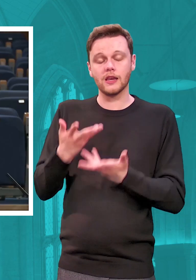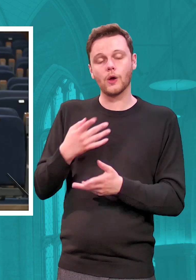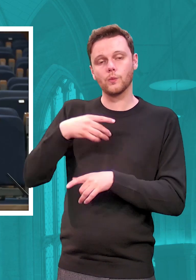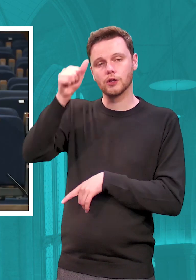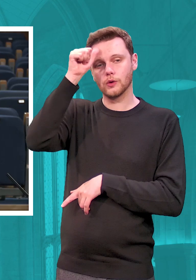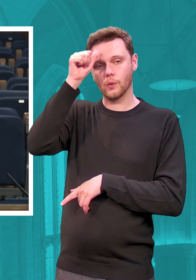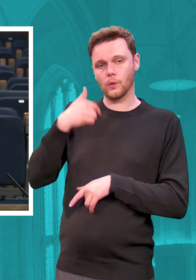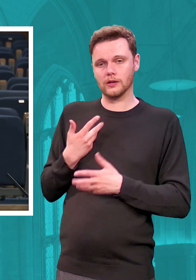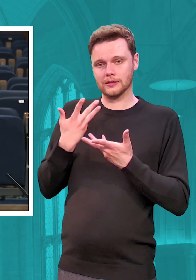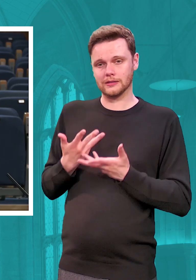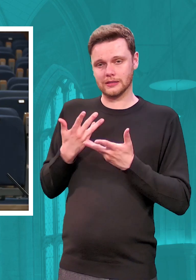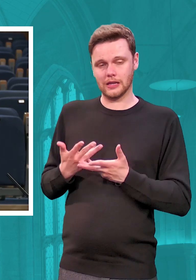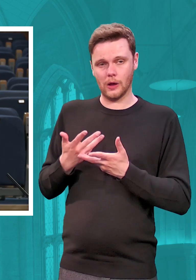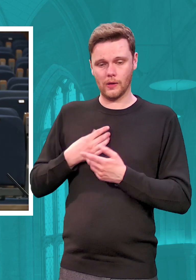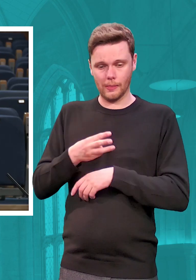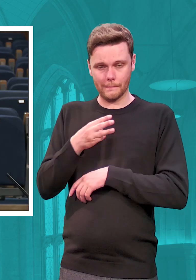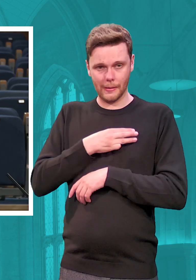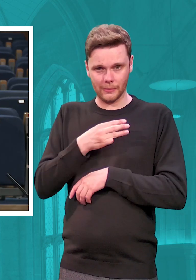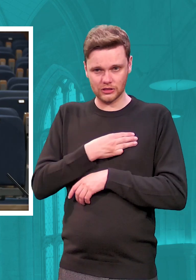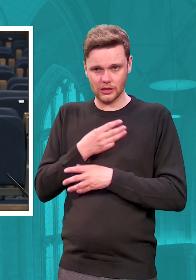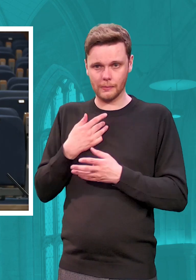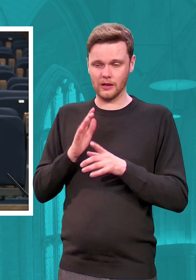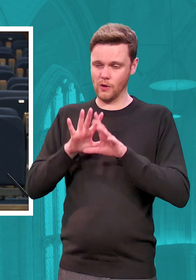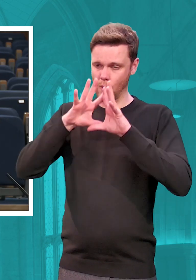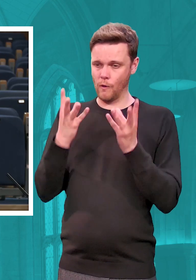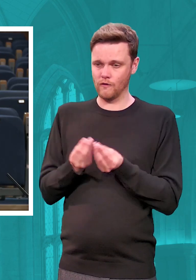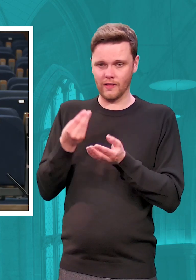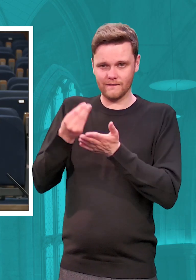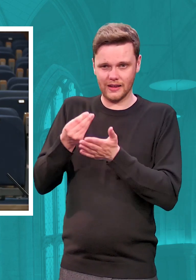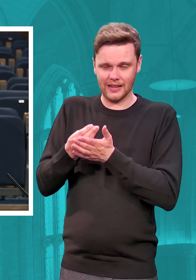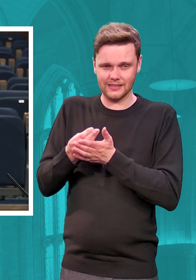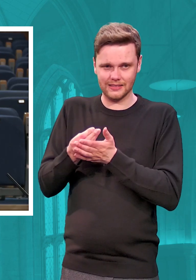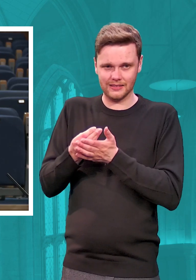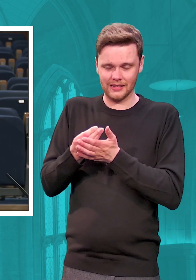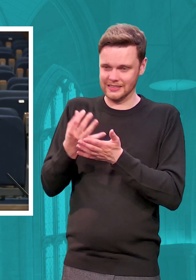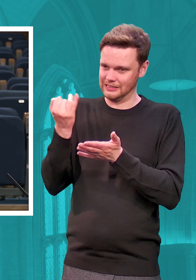the current trends in full membership, and our overall finances are going in the wrong direction,